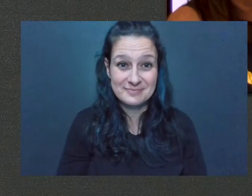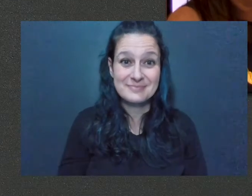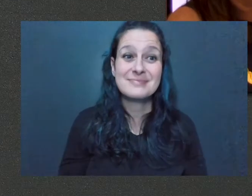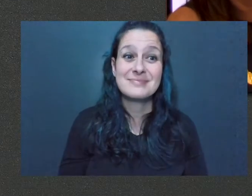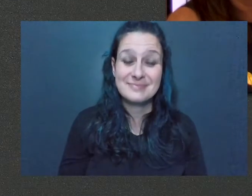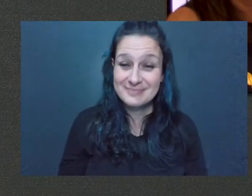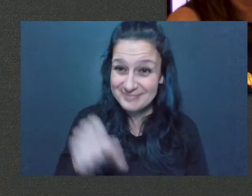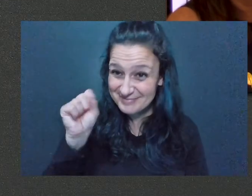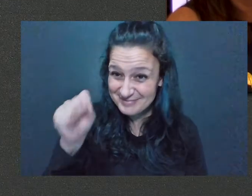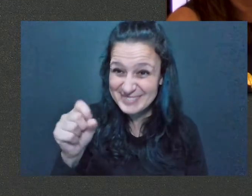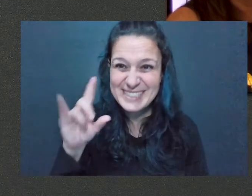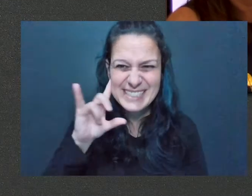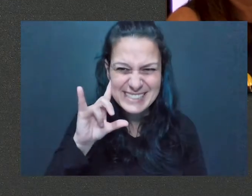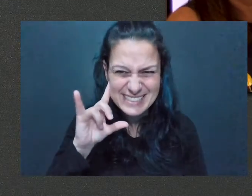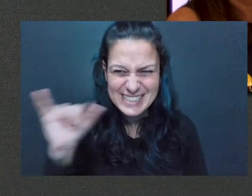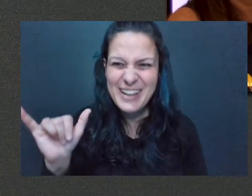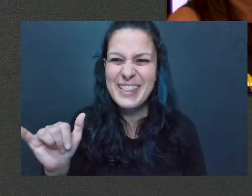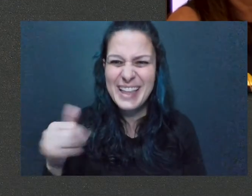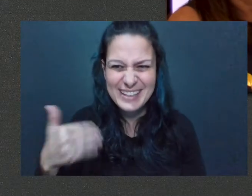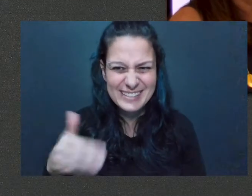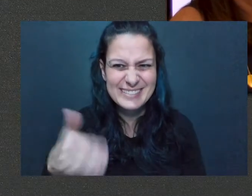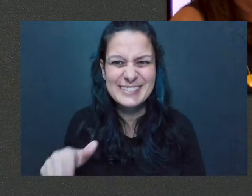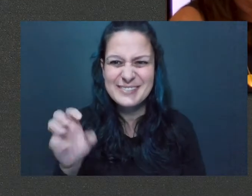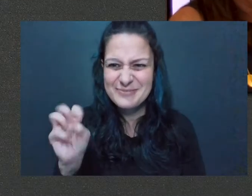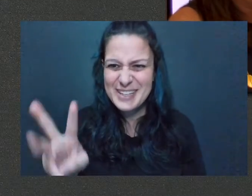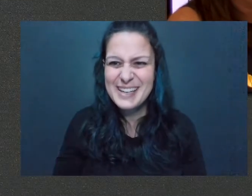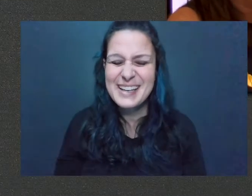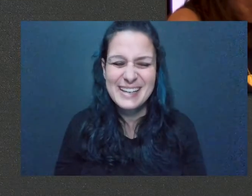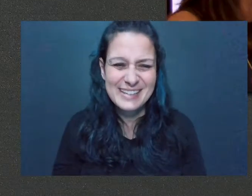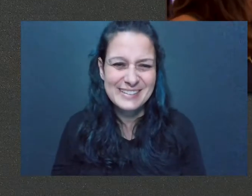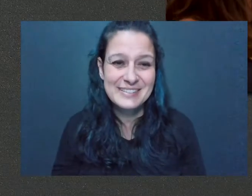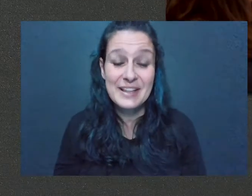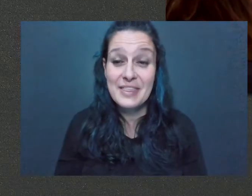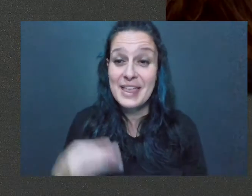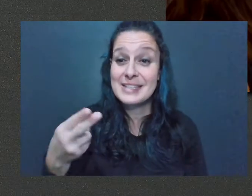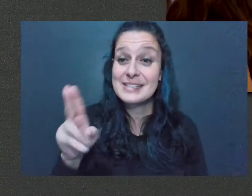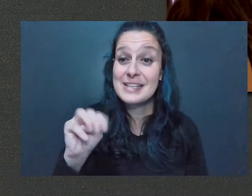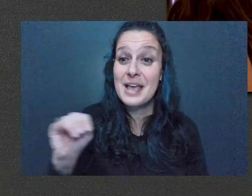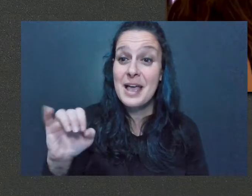Yes, that sounds... Okay. That's the hummingbird.